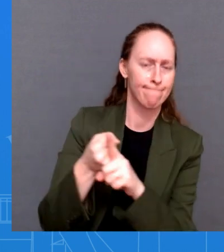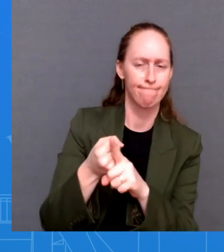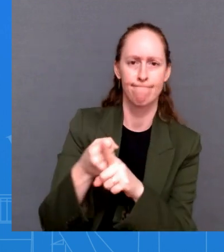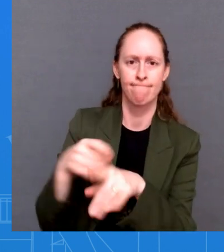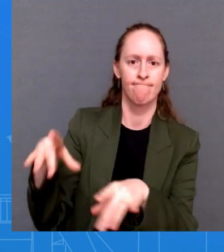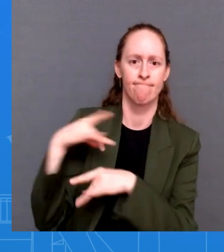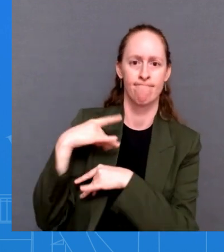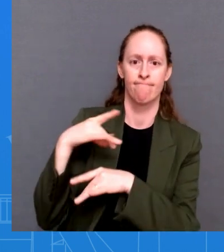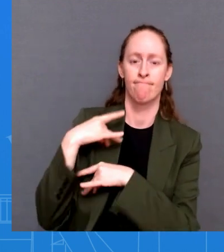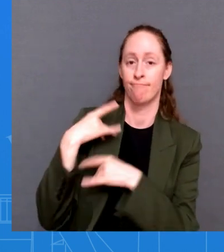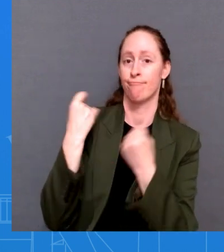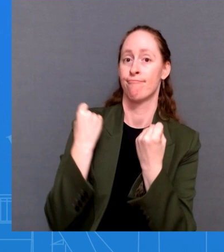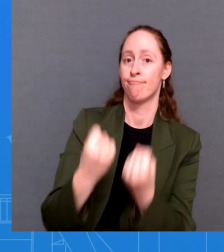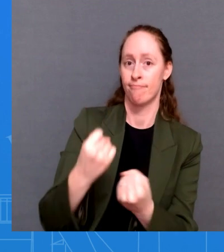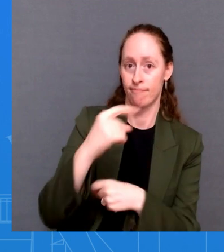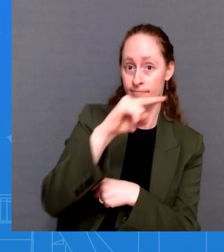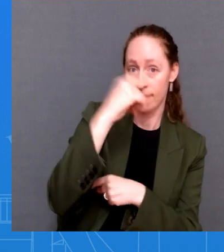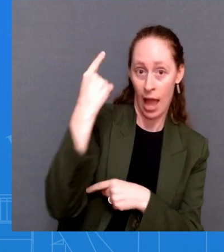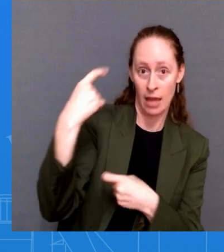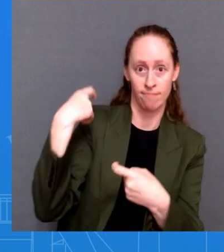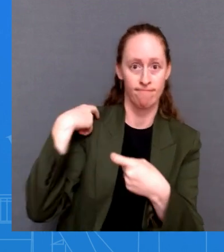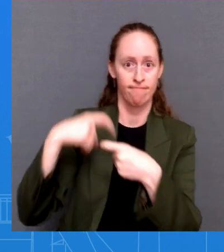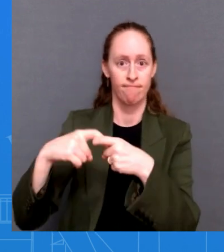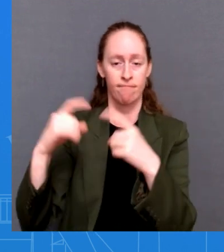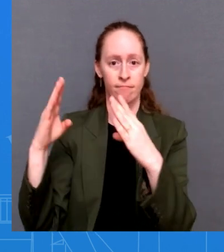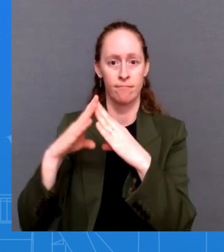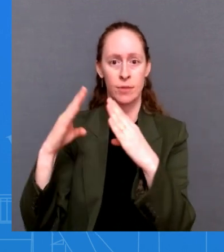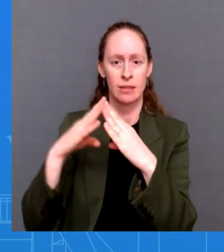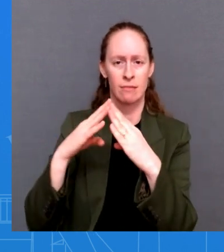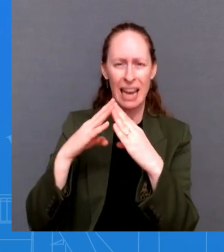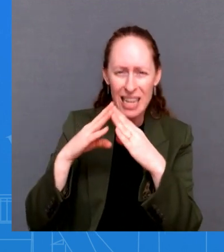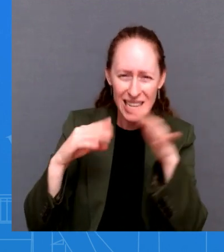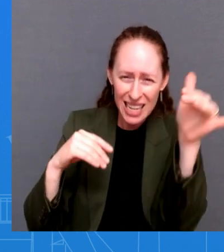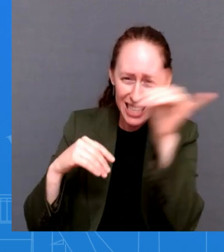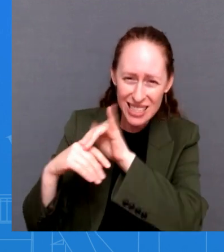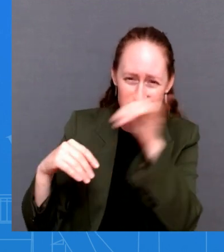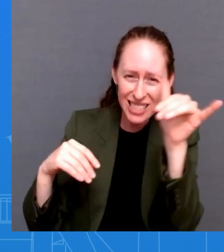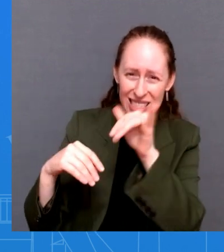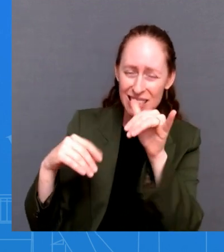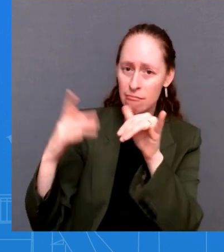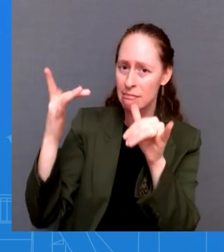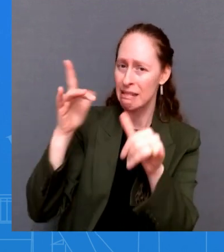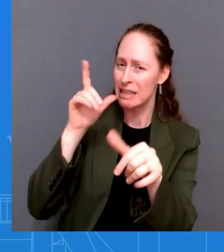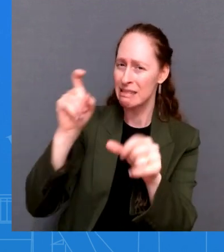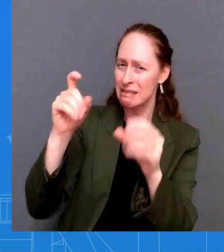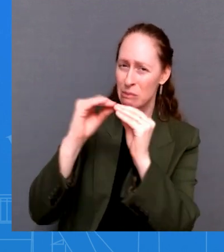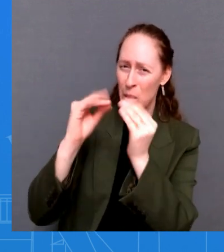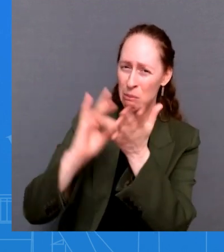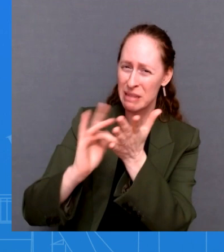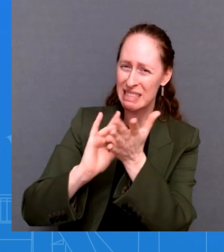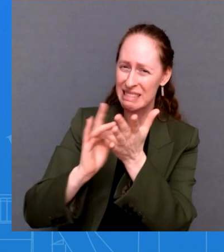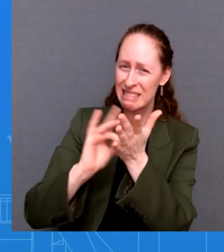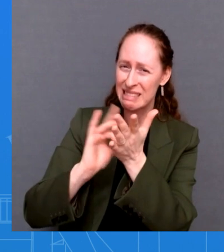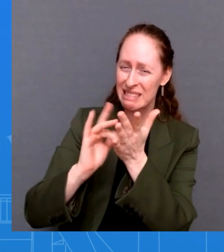and monkeypox vaccine administration, CDC remains committed to reducing the impact of health disparities by collaborating